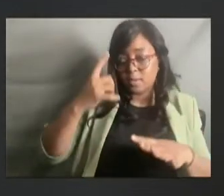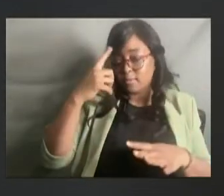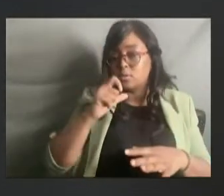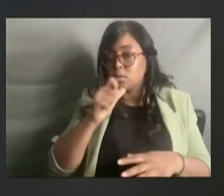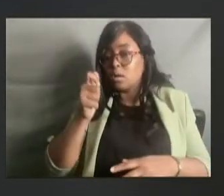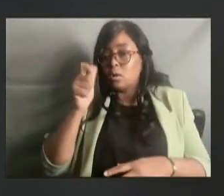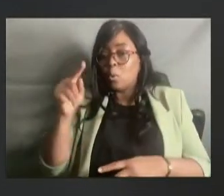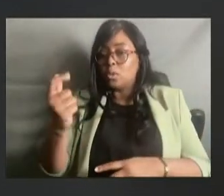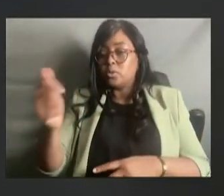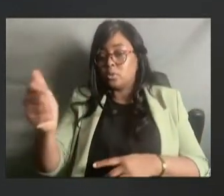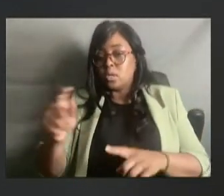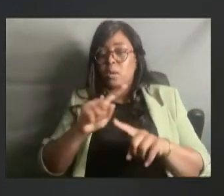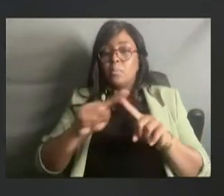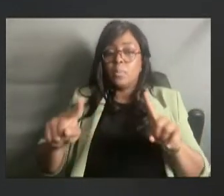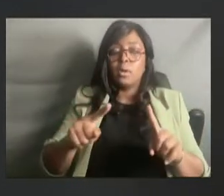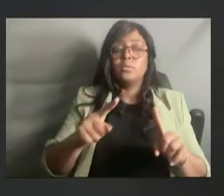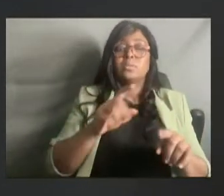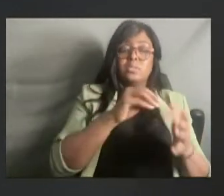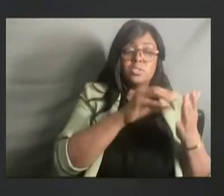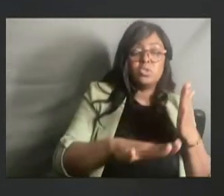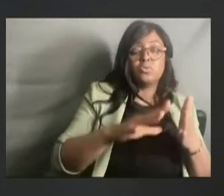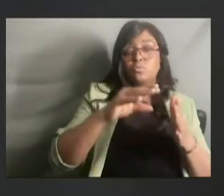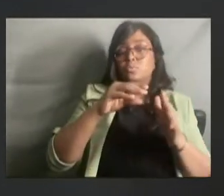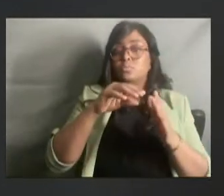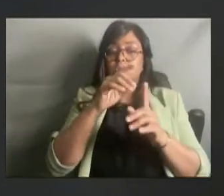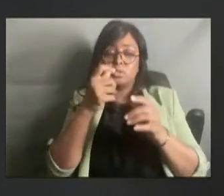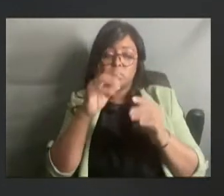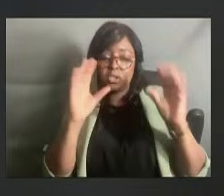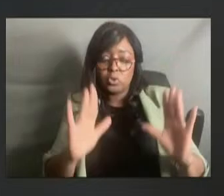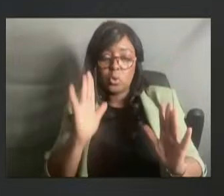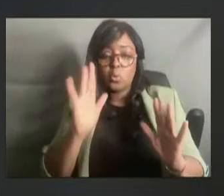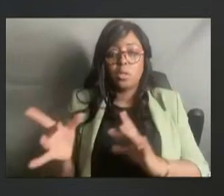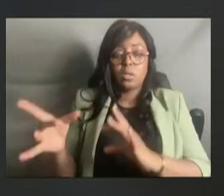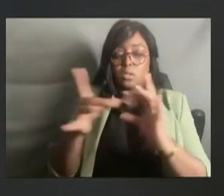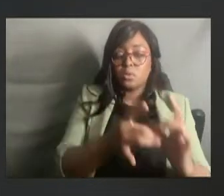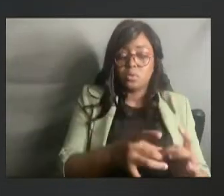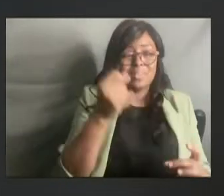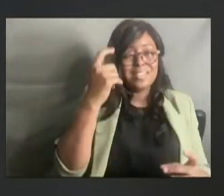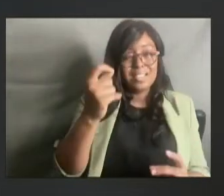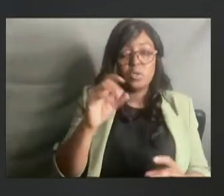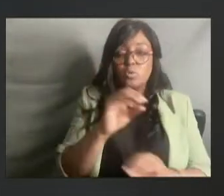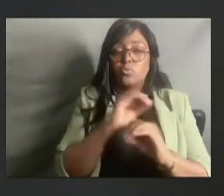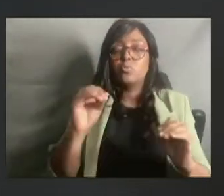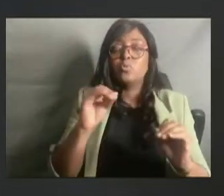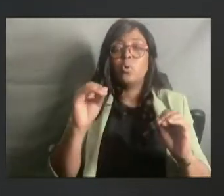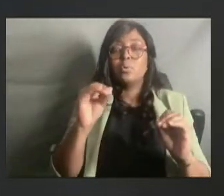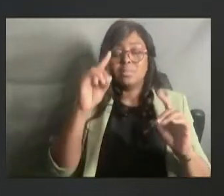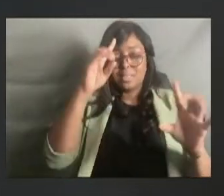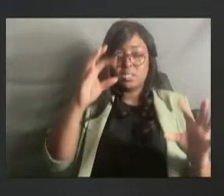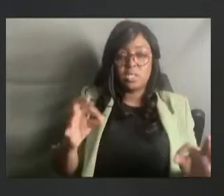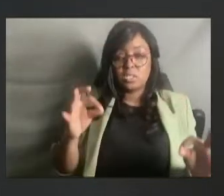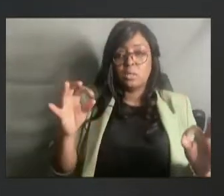that creates for not just you, but the teachers and the students that you connect with.